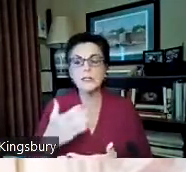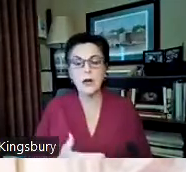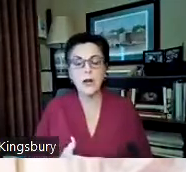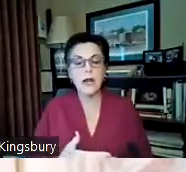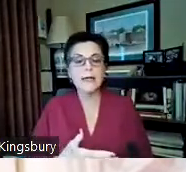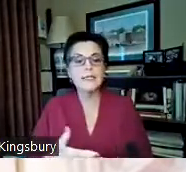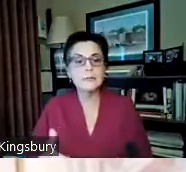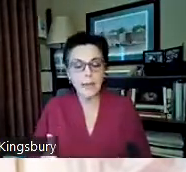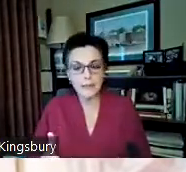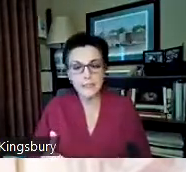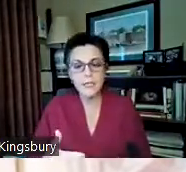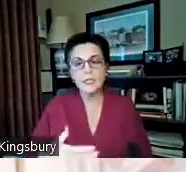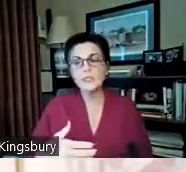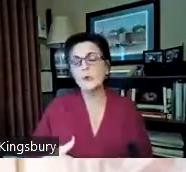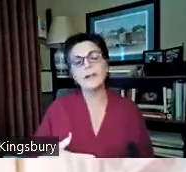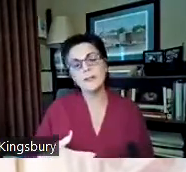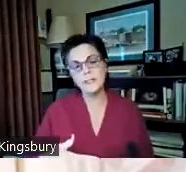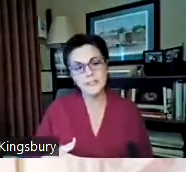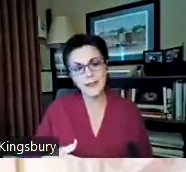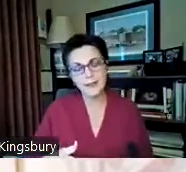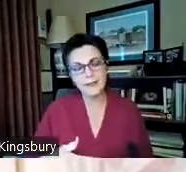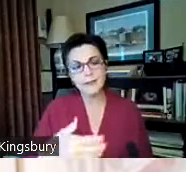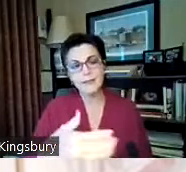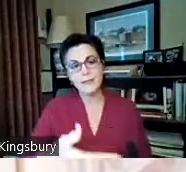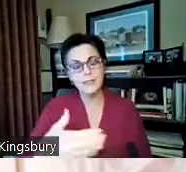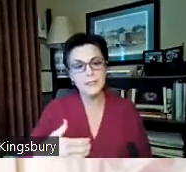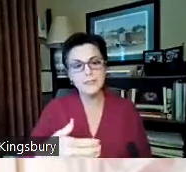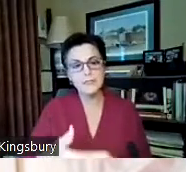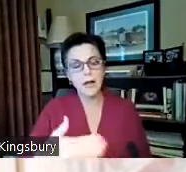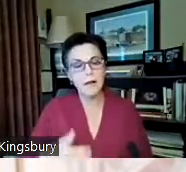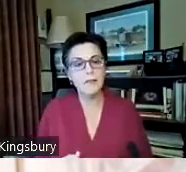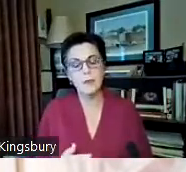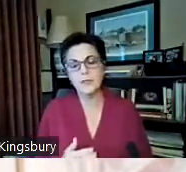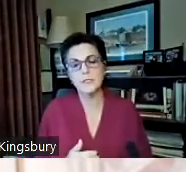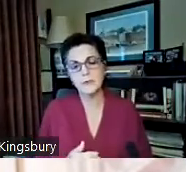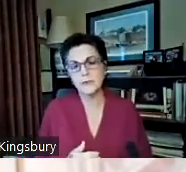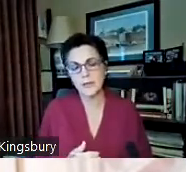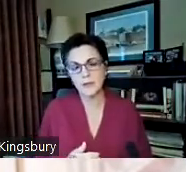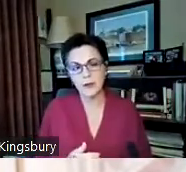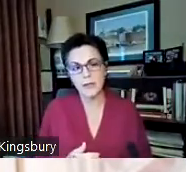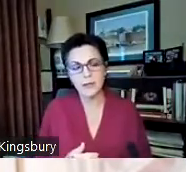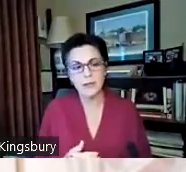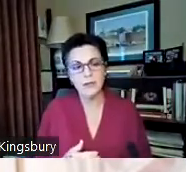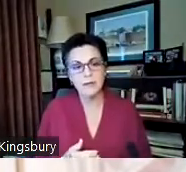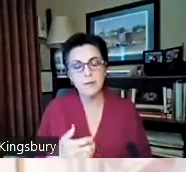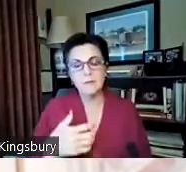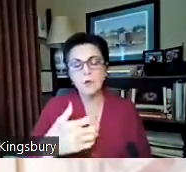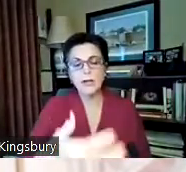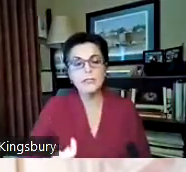are expected to understand the interests of the person for whom they are the Guardian, Guardian